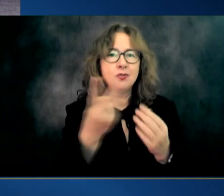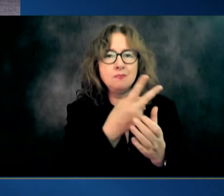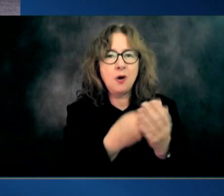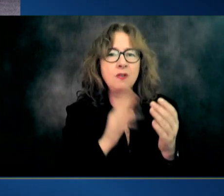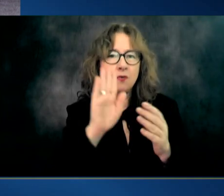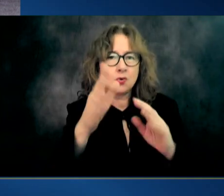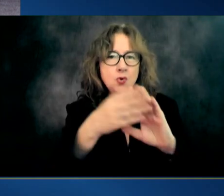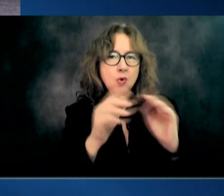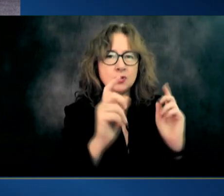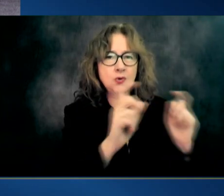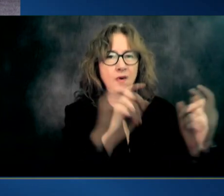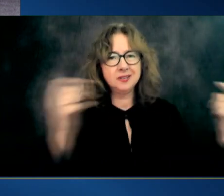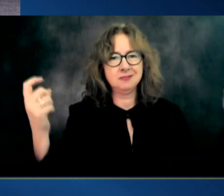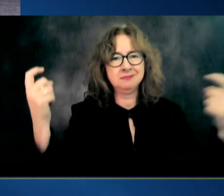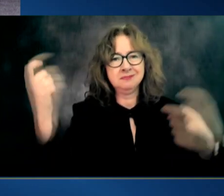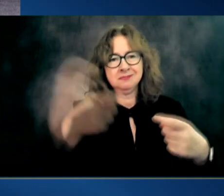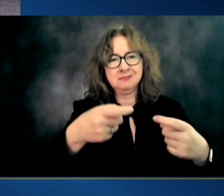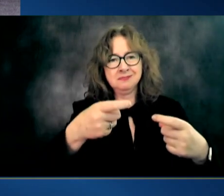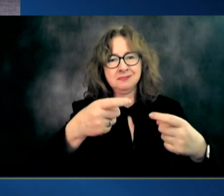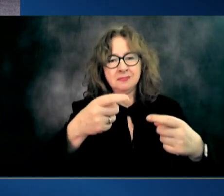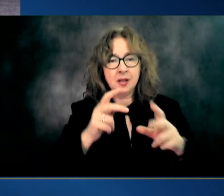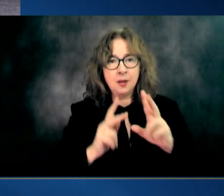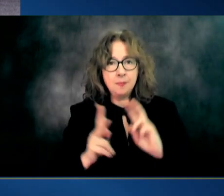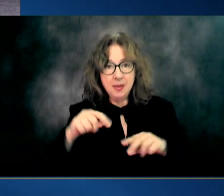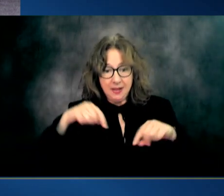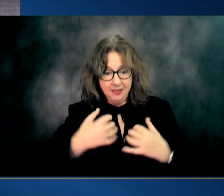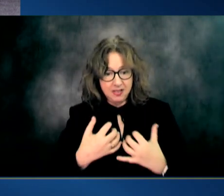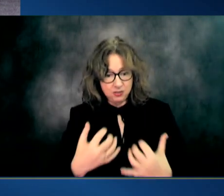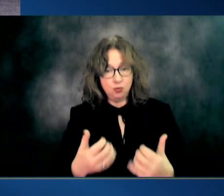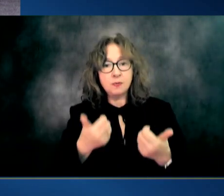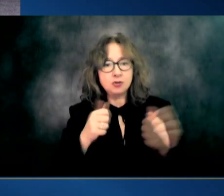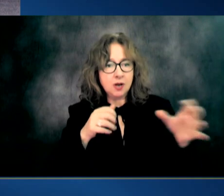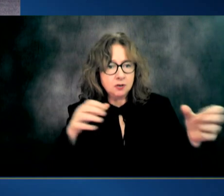trying -- a lot of people in this room are trying to tell in a way to make things better for people.